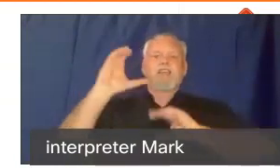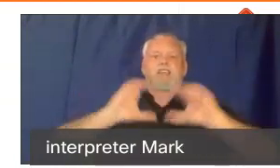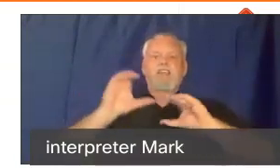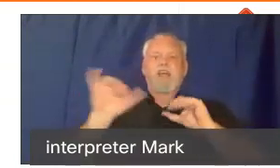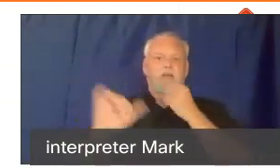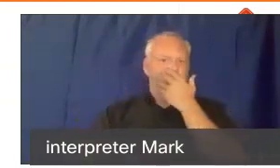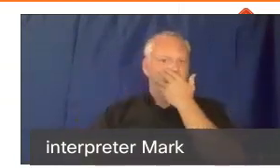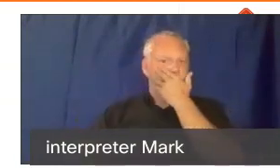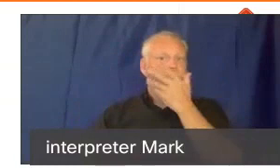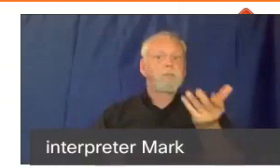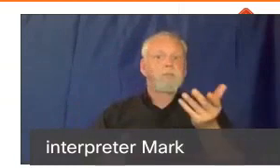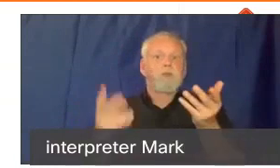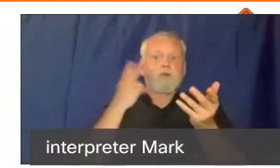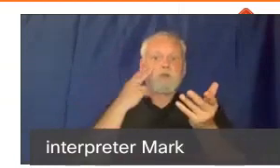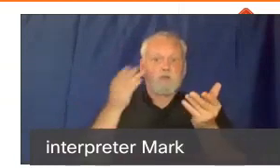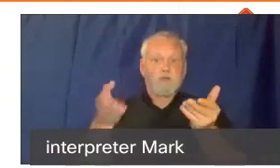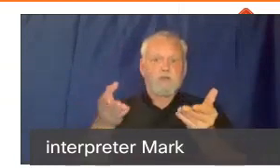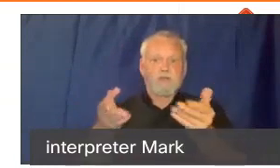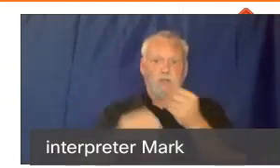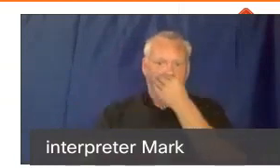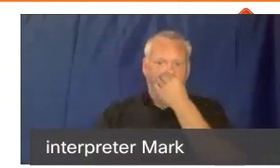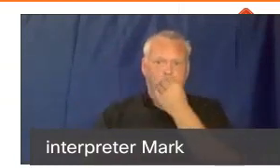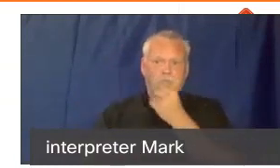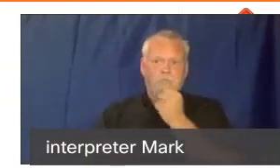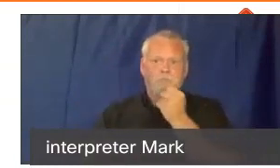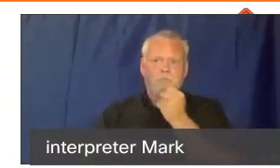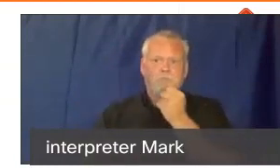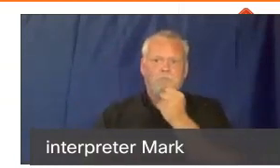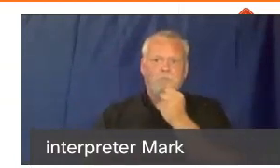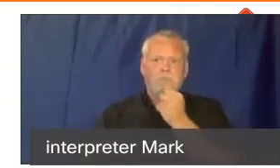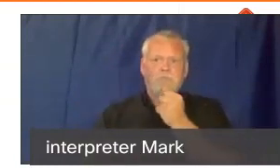So, as you see, here, there's sort of the green line.